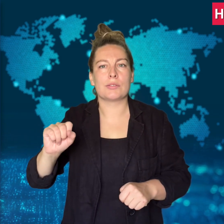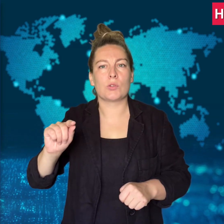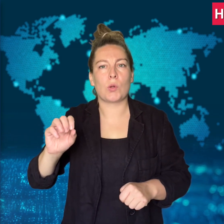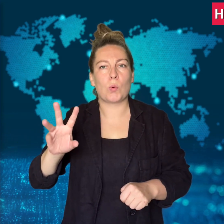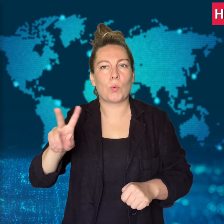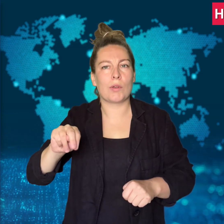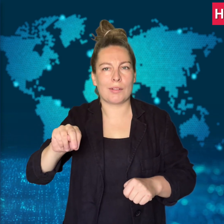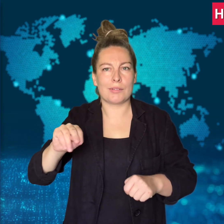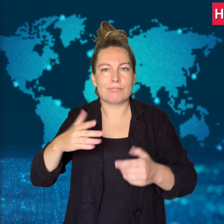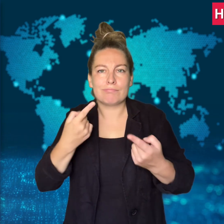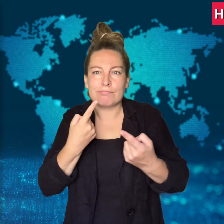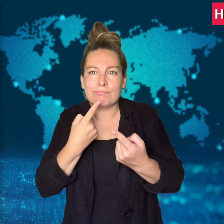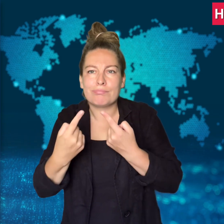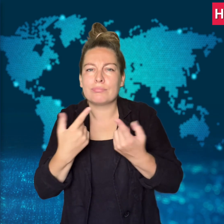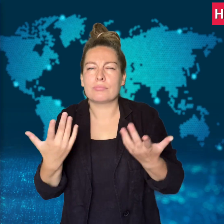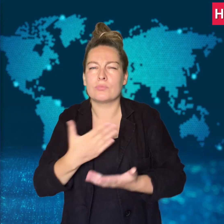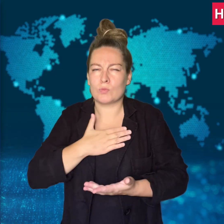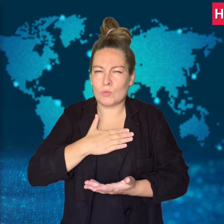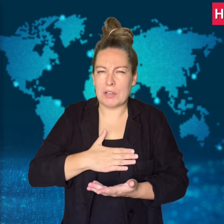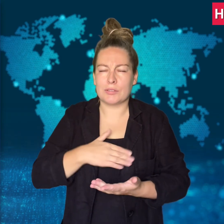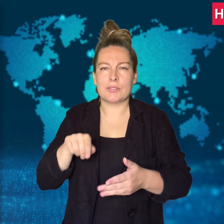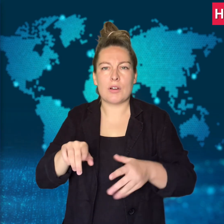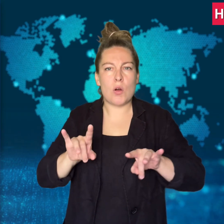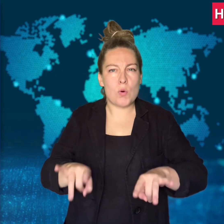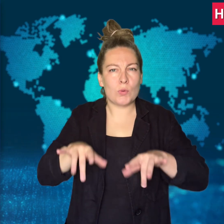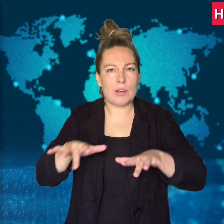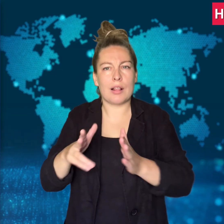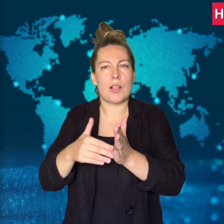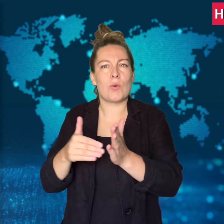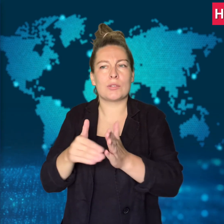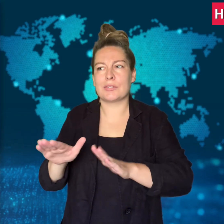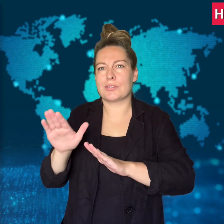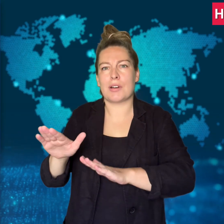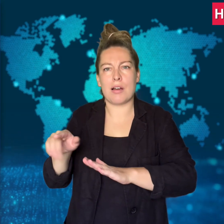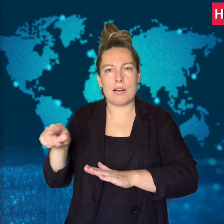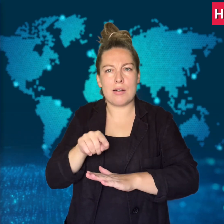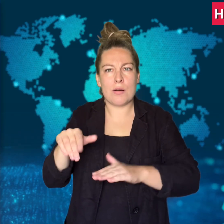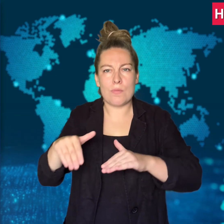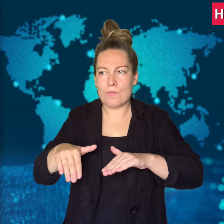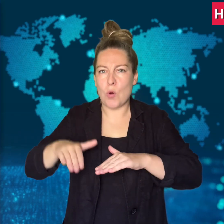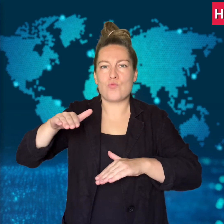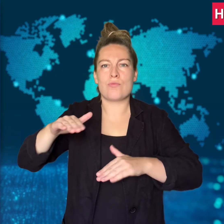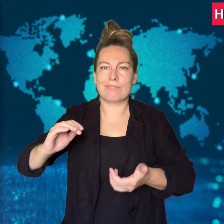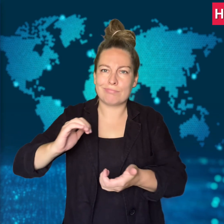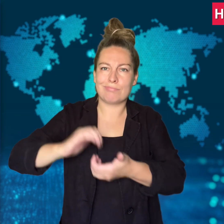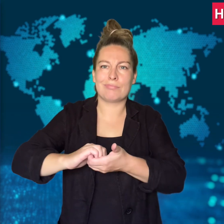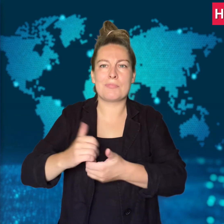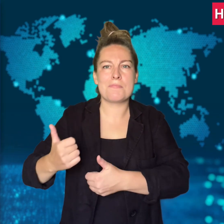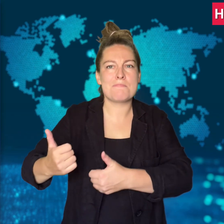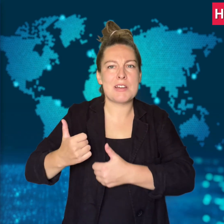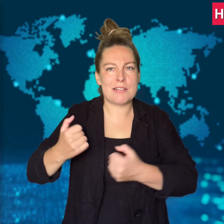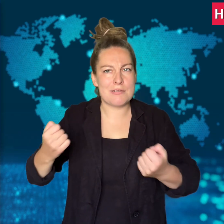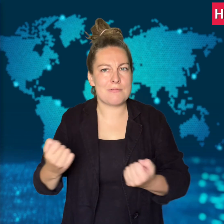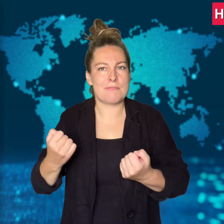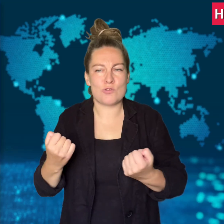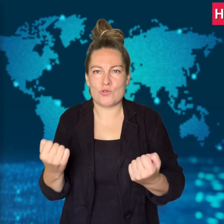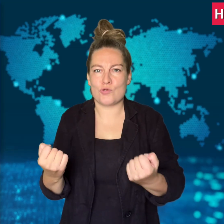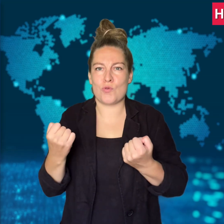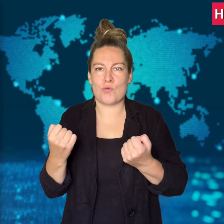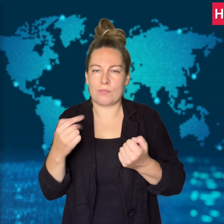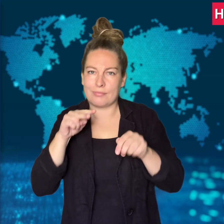their shores. Such drills are unusual so far south and forced domestic